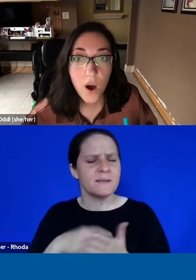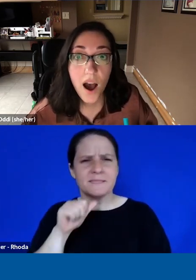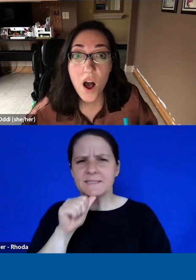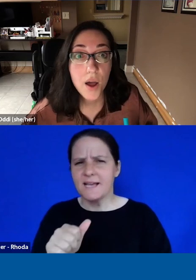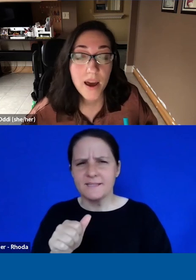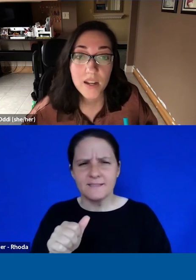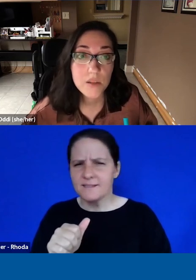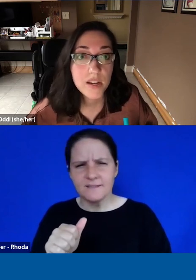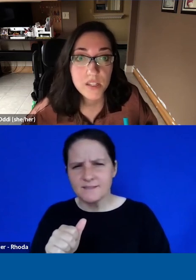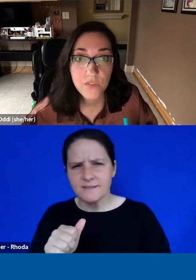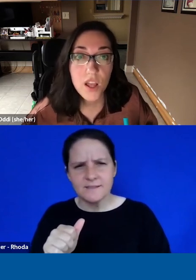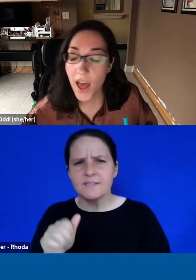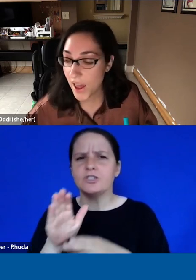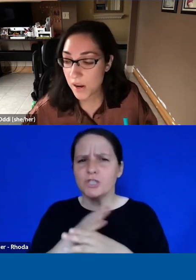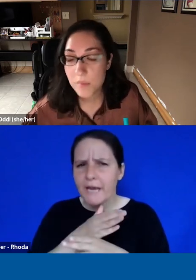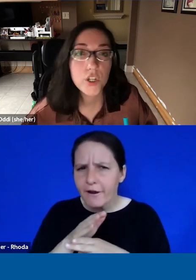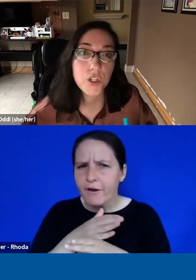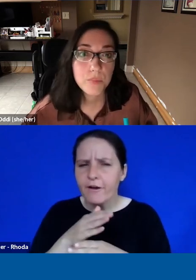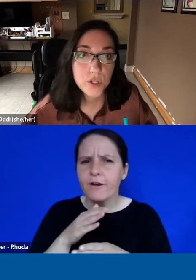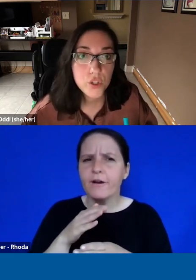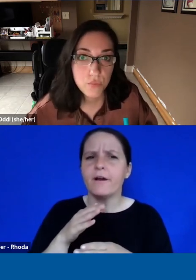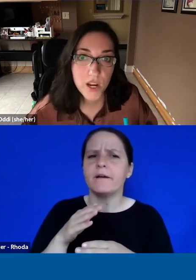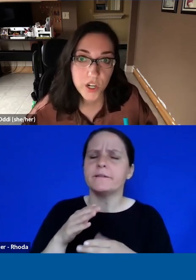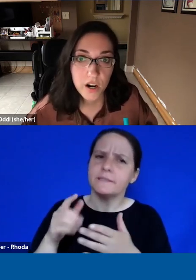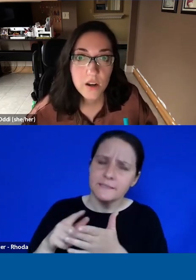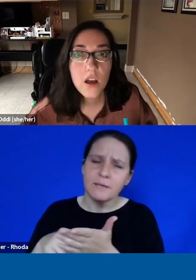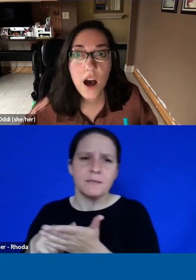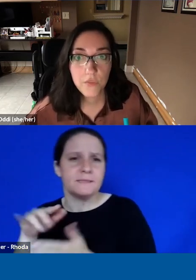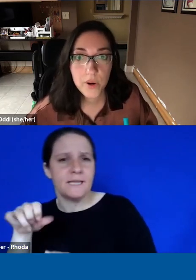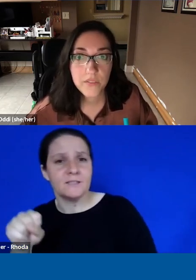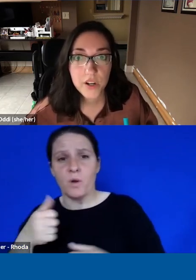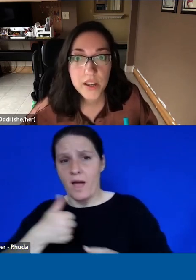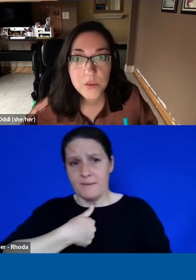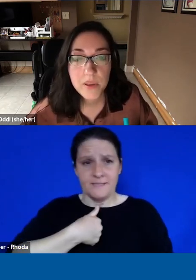so I automatically by default add an image description to my share of whatever it is